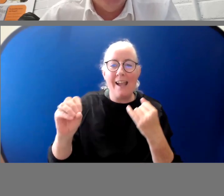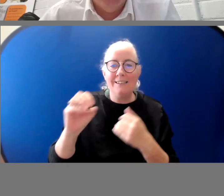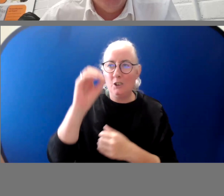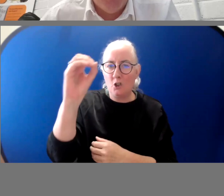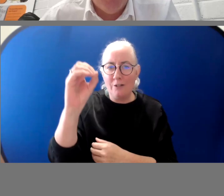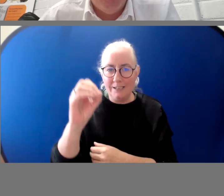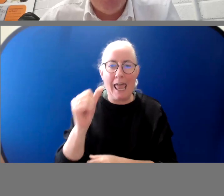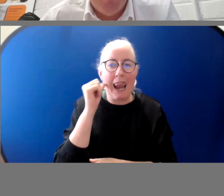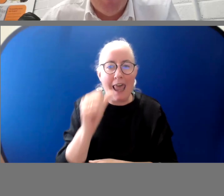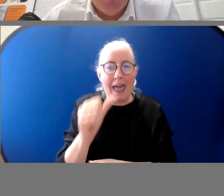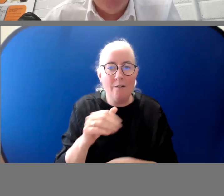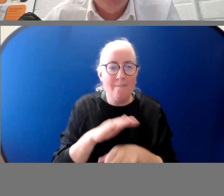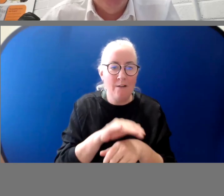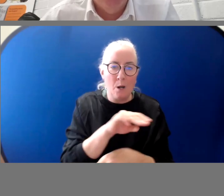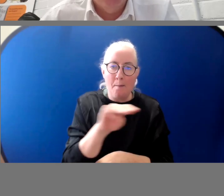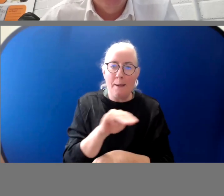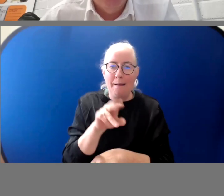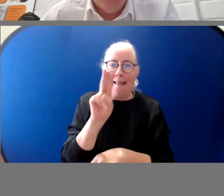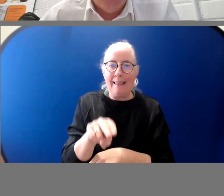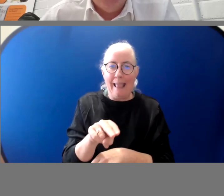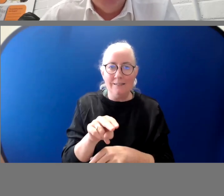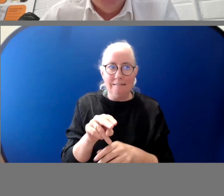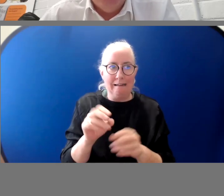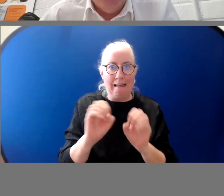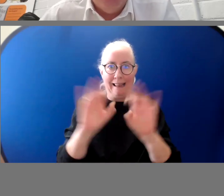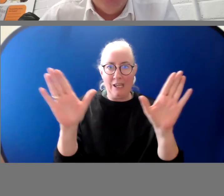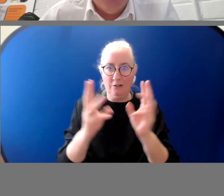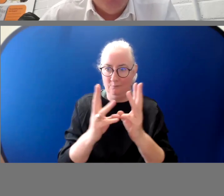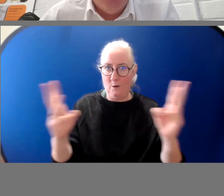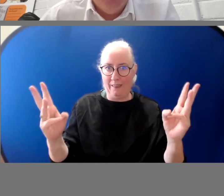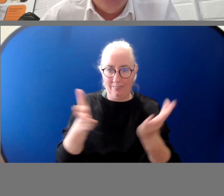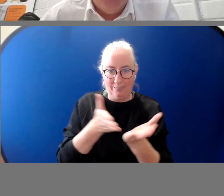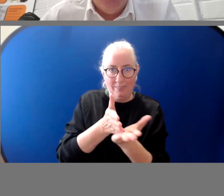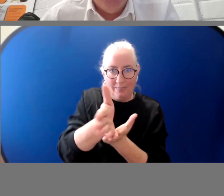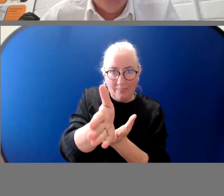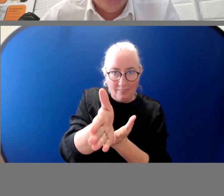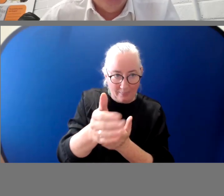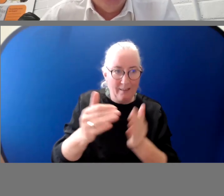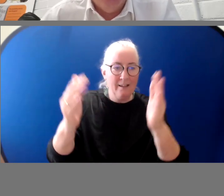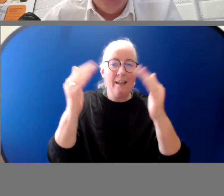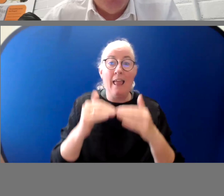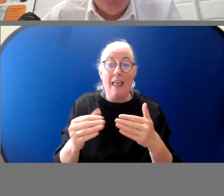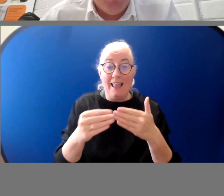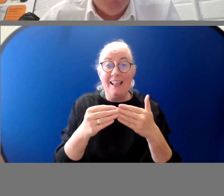for the effective clear width. the other thing to consider is the leading edges so ensuring that you